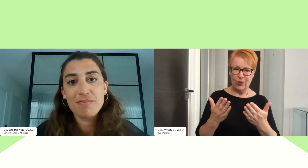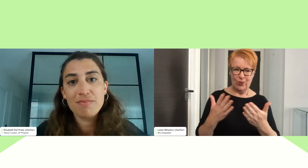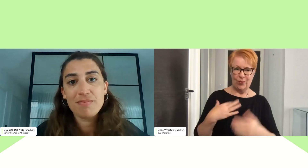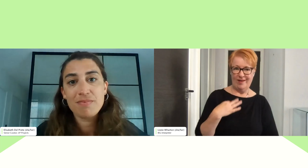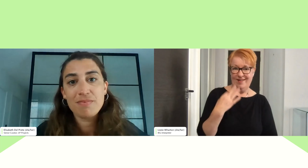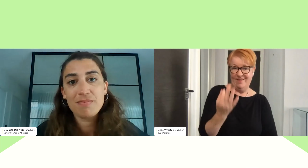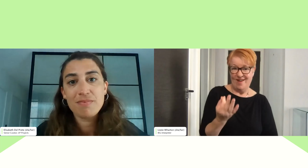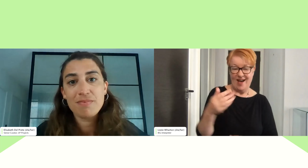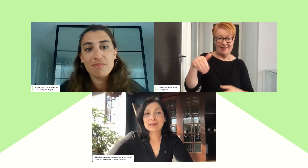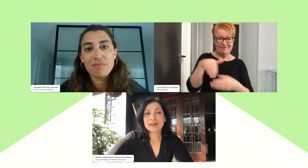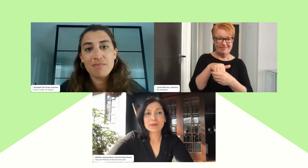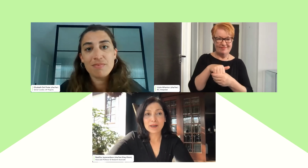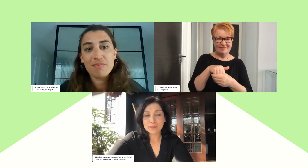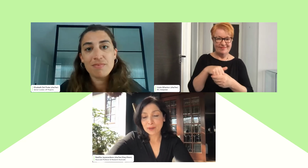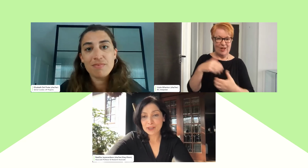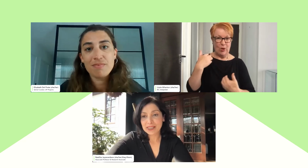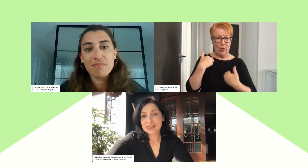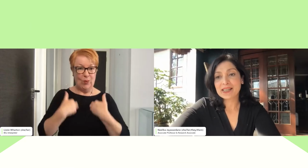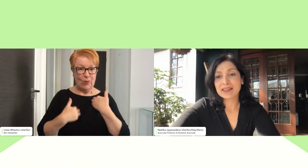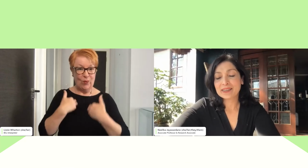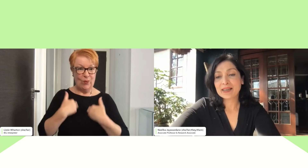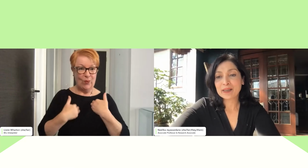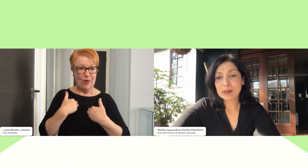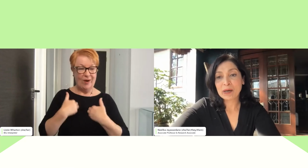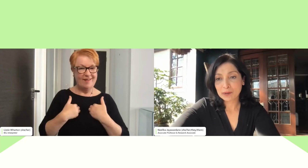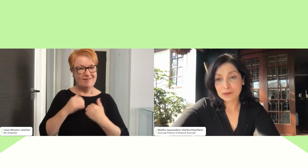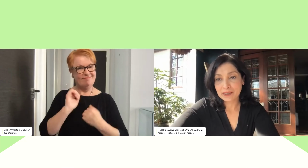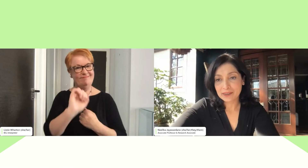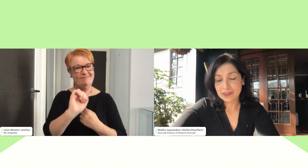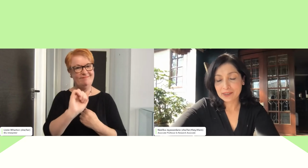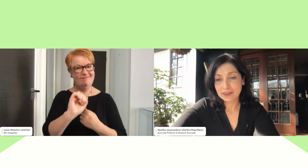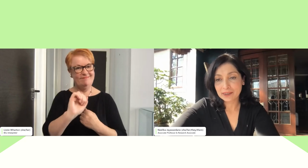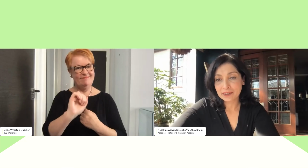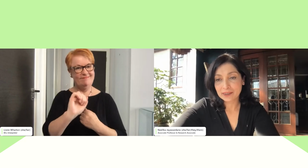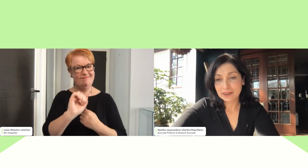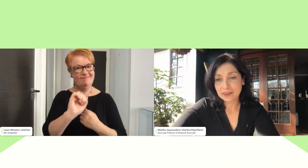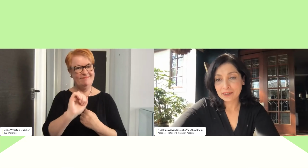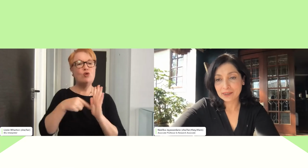And I'm thrilled to learn about UP Projects and about the work you do.